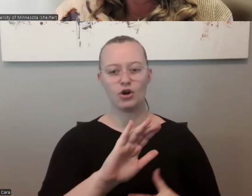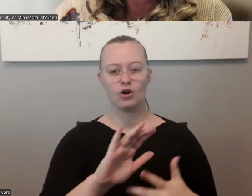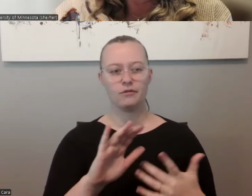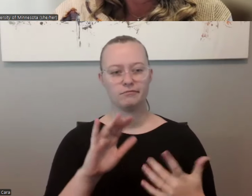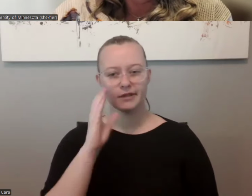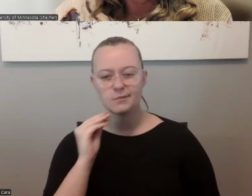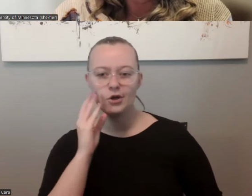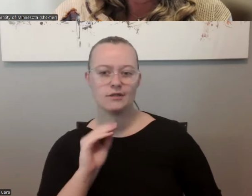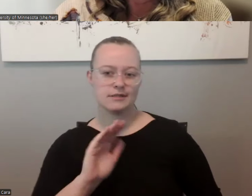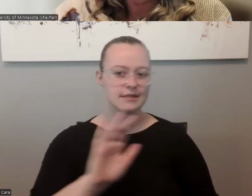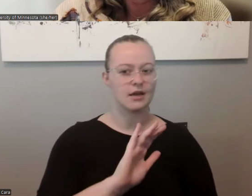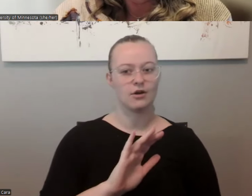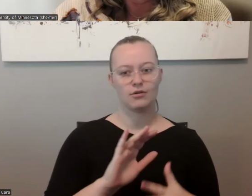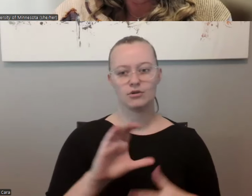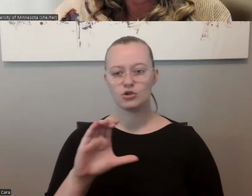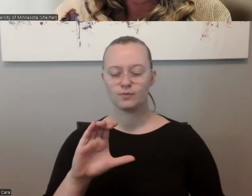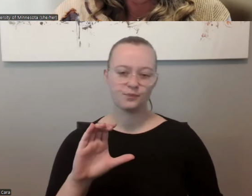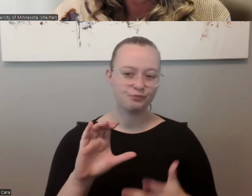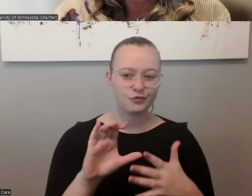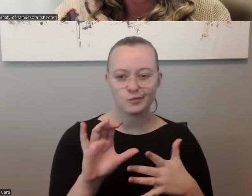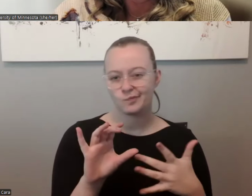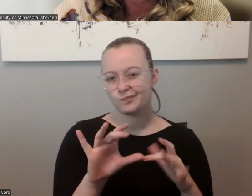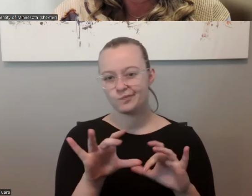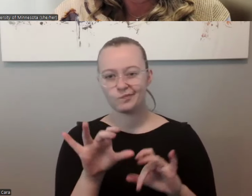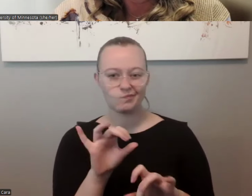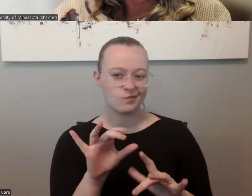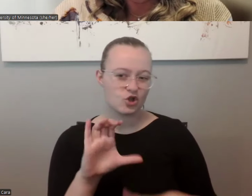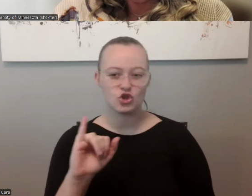Because all turnover is not the same. All vacancies are not caused by the same